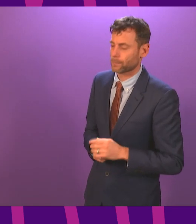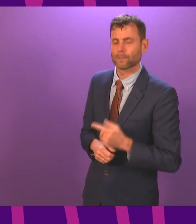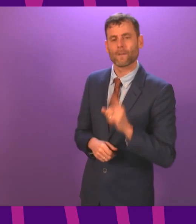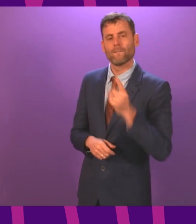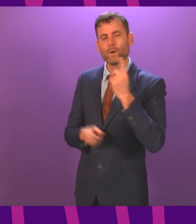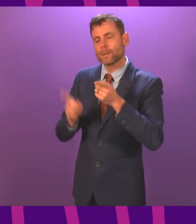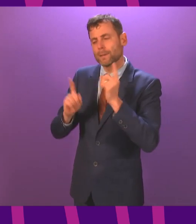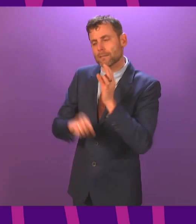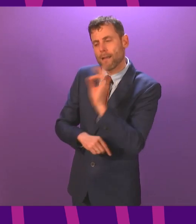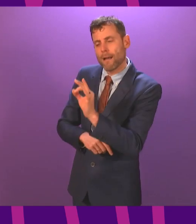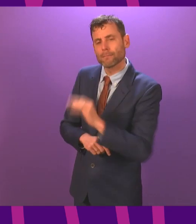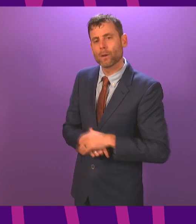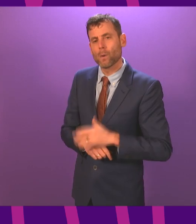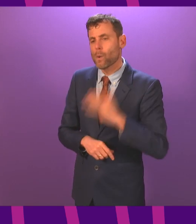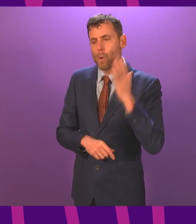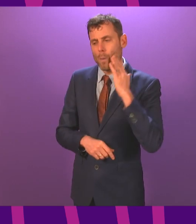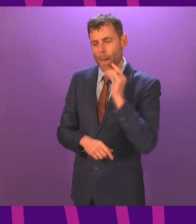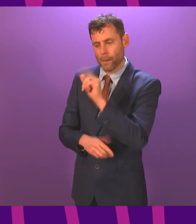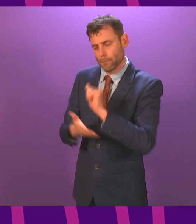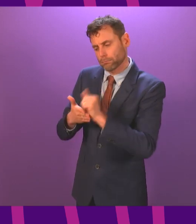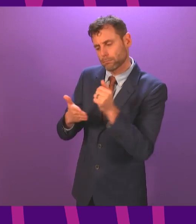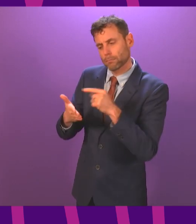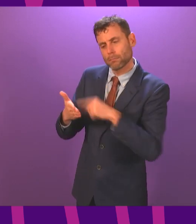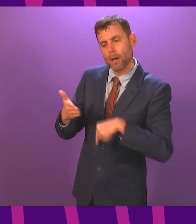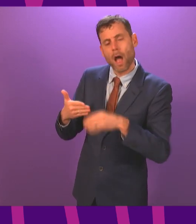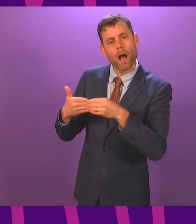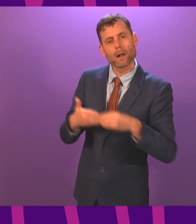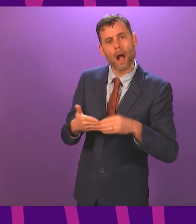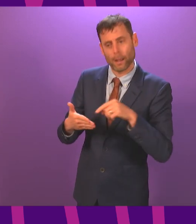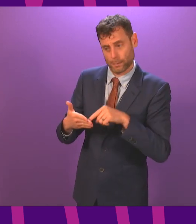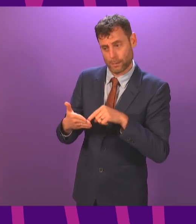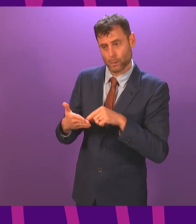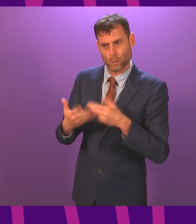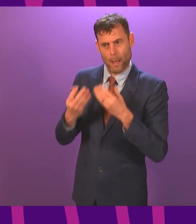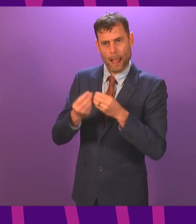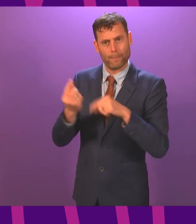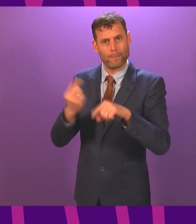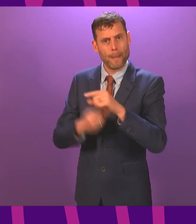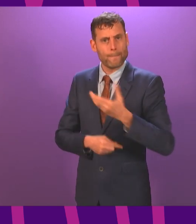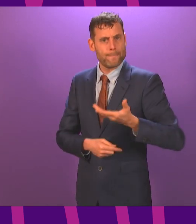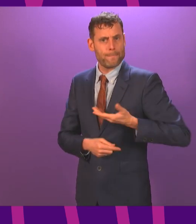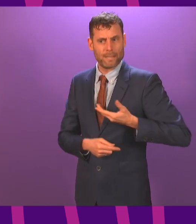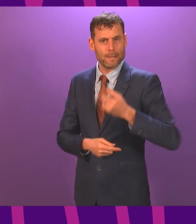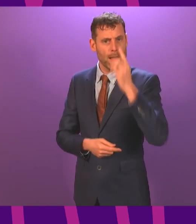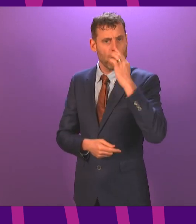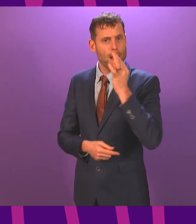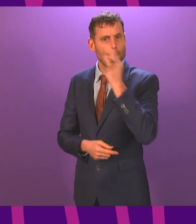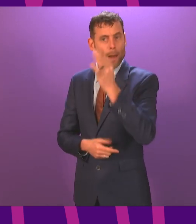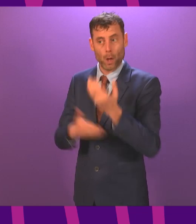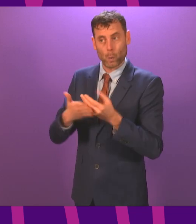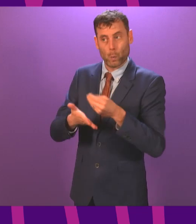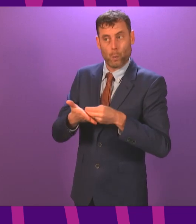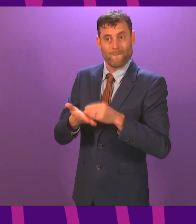Sarah Boyack (Lothian) (Lab): When will guidance be published to ensure that small businesses do not miss out on the new funds that have been announced? What publicity